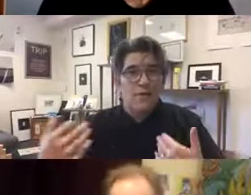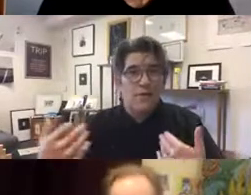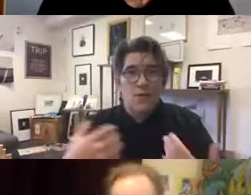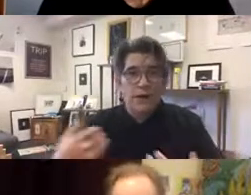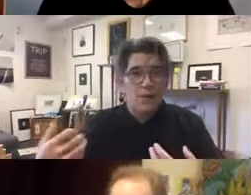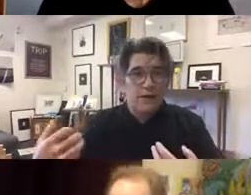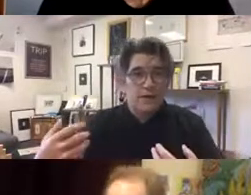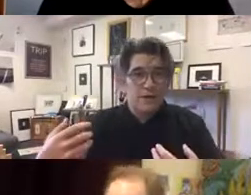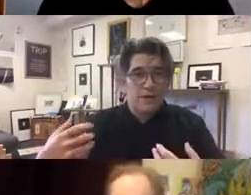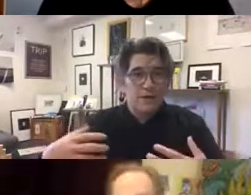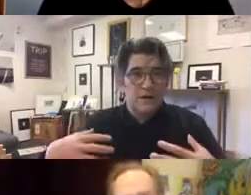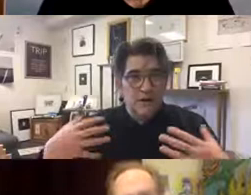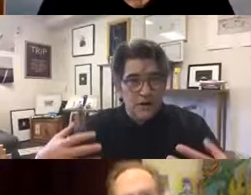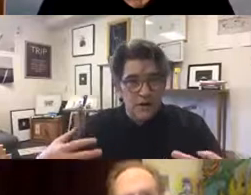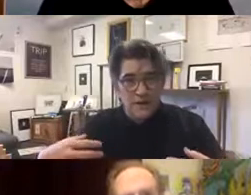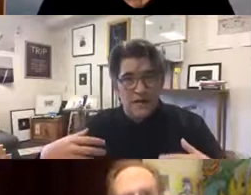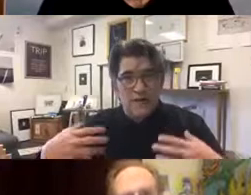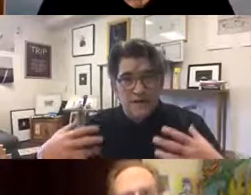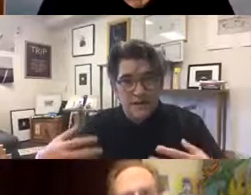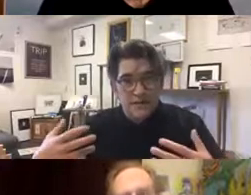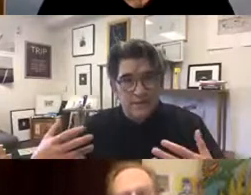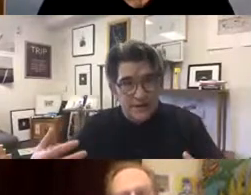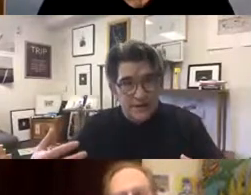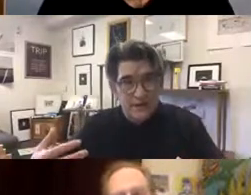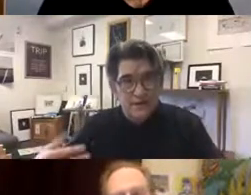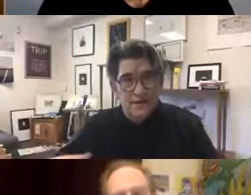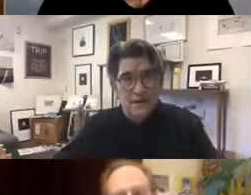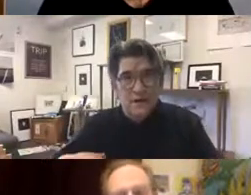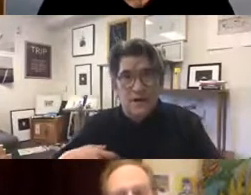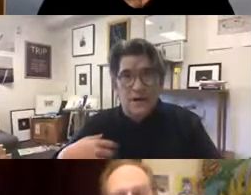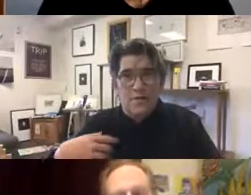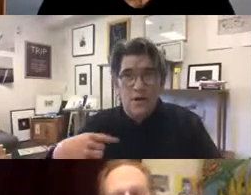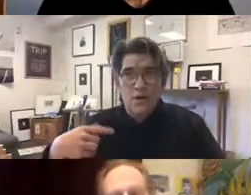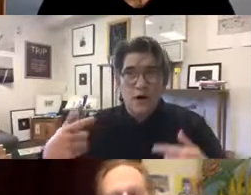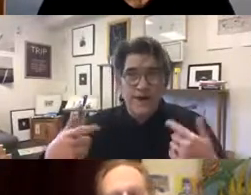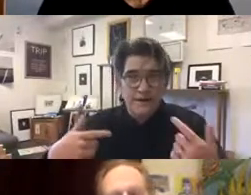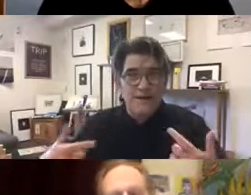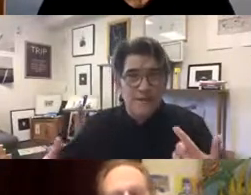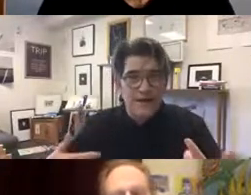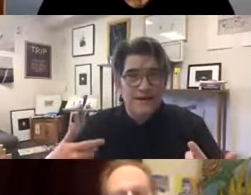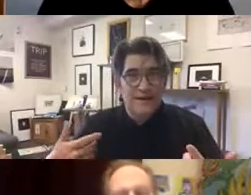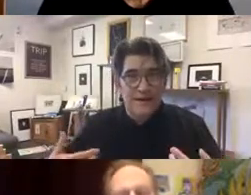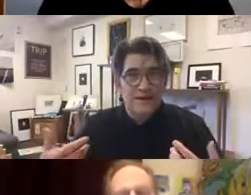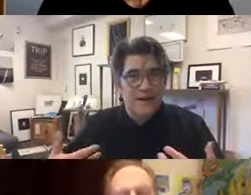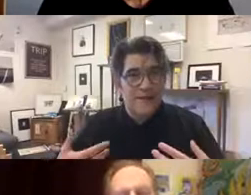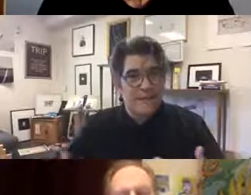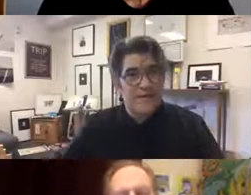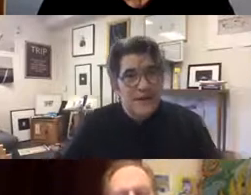the way in which communities of artistic practitioners who are interdependent in their manifestation